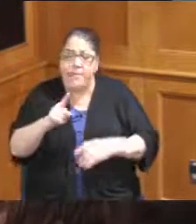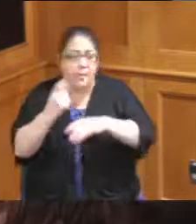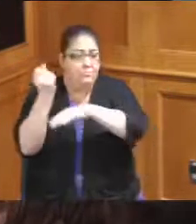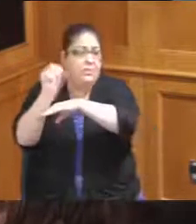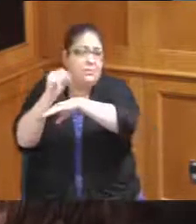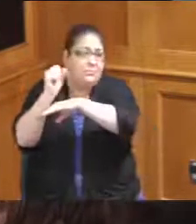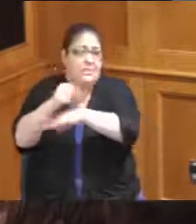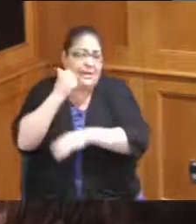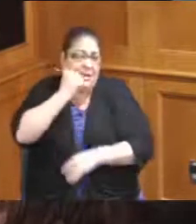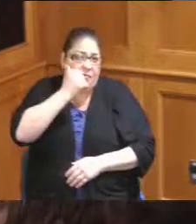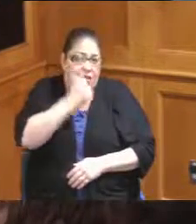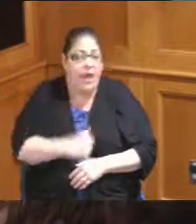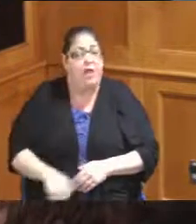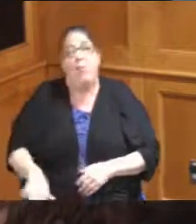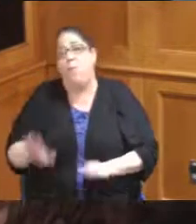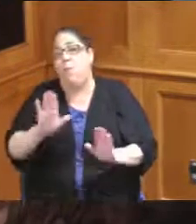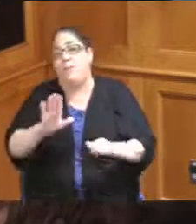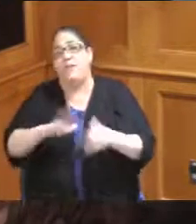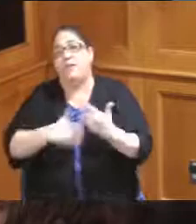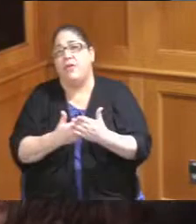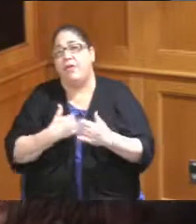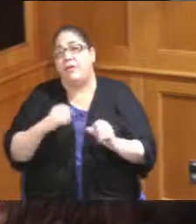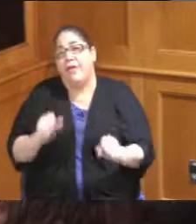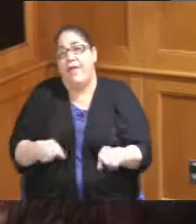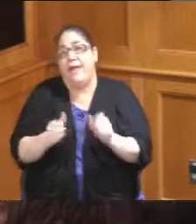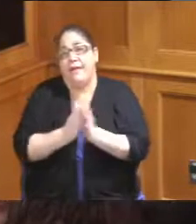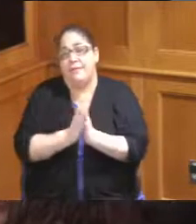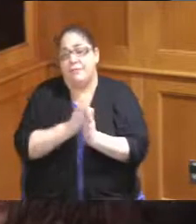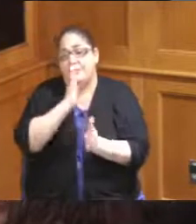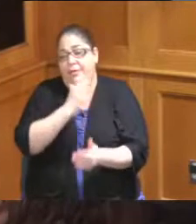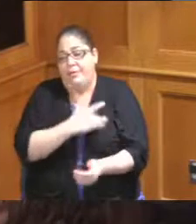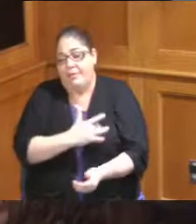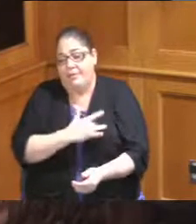day and give me their best efforts so that's all I can ask for and I'm very appreciative of that our